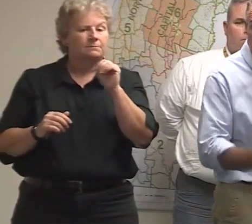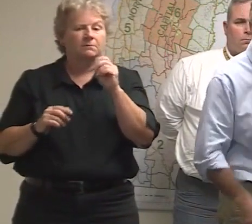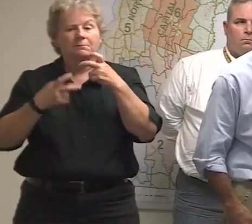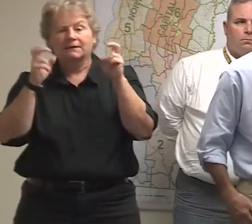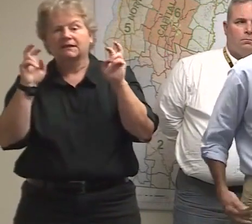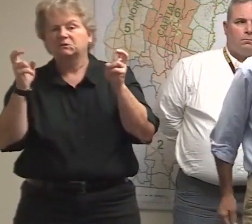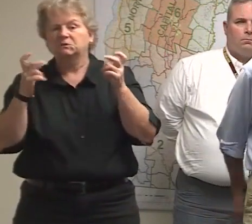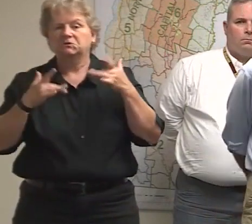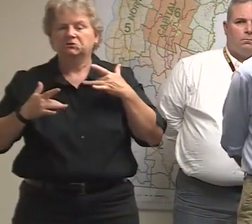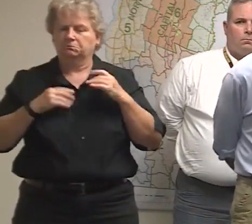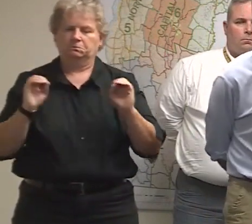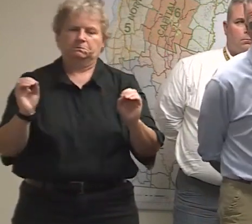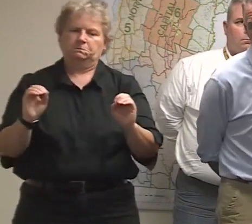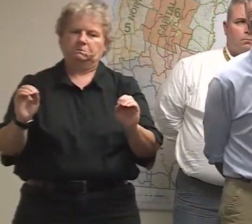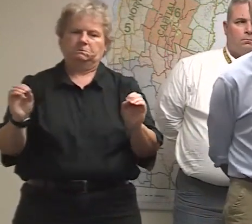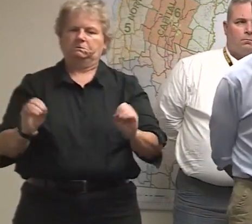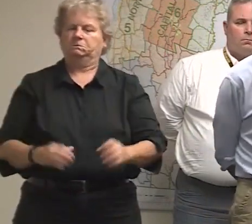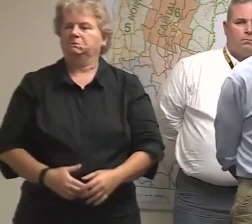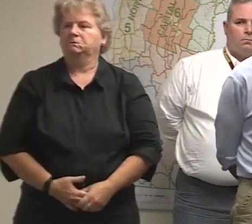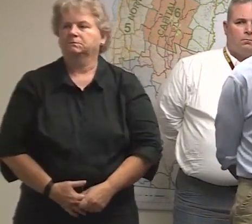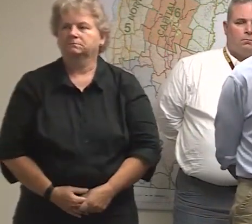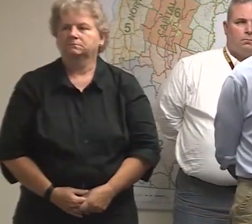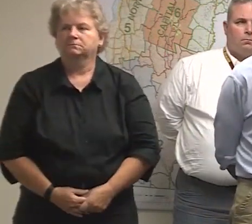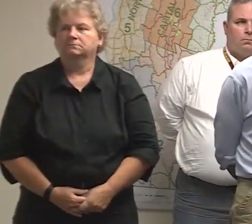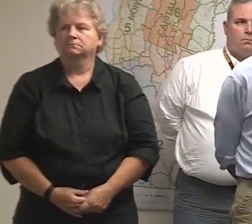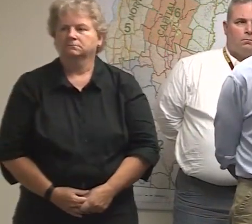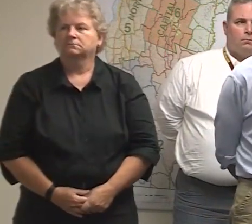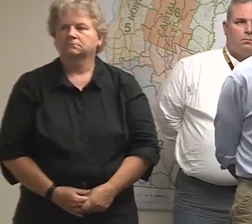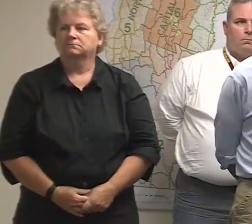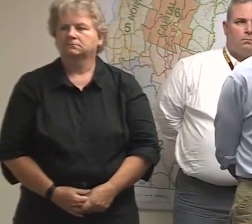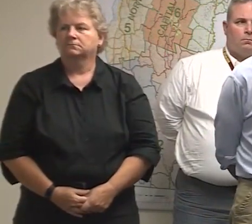YOU WERE TALKING ABOUT THE WRIGHTSVILLE DAM. I WOULD SAY REDUCED RISK.